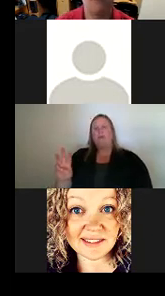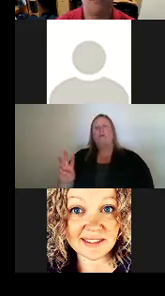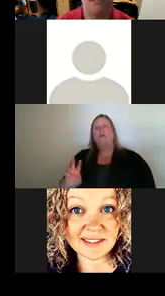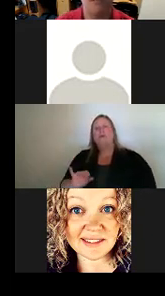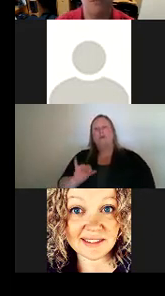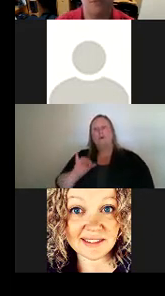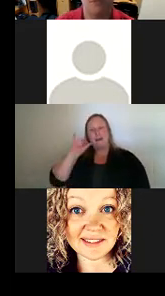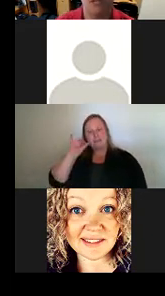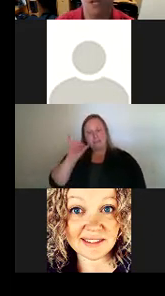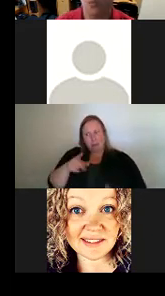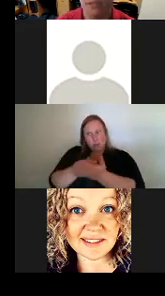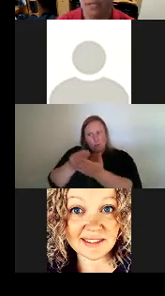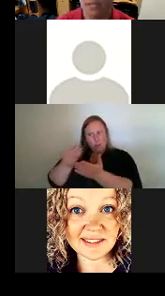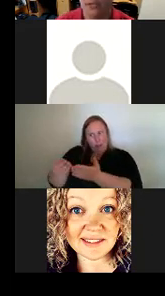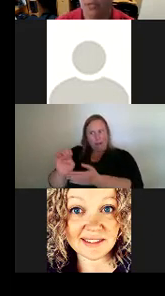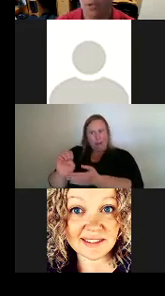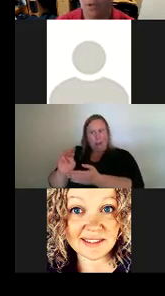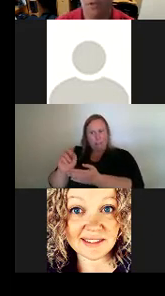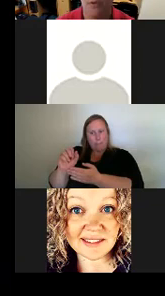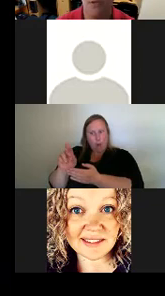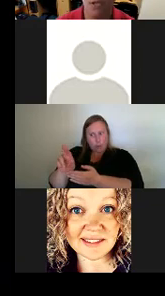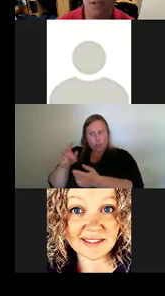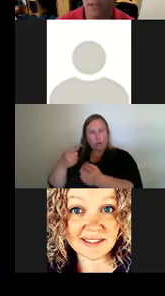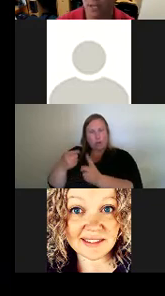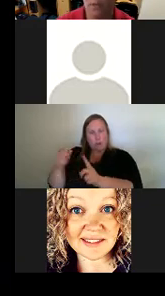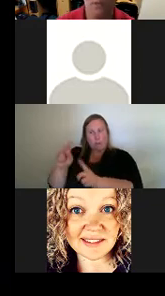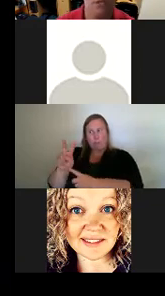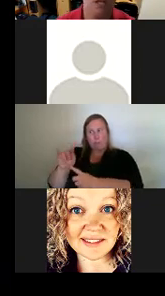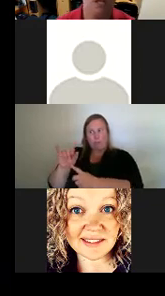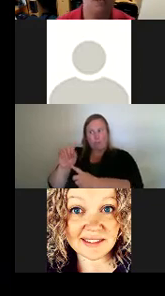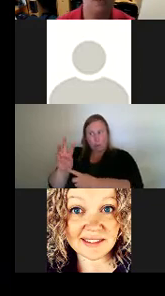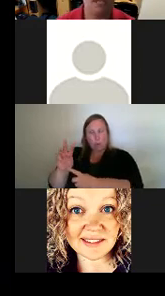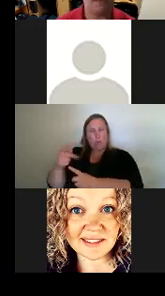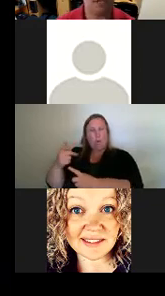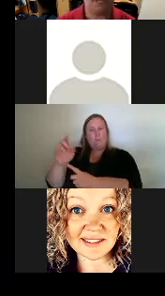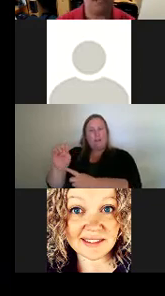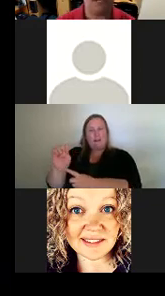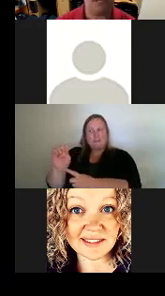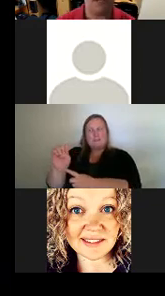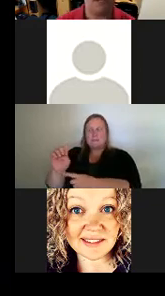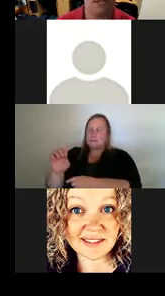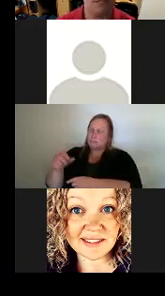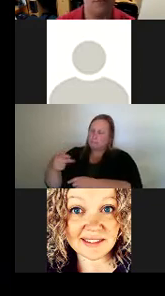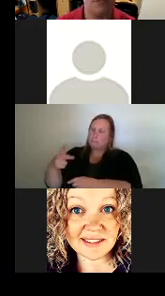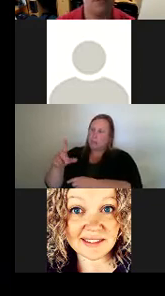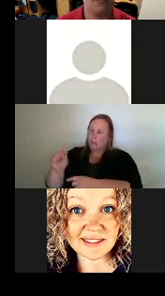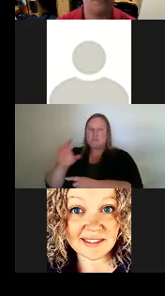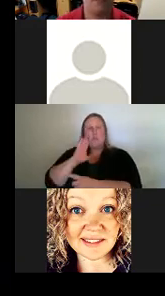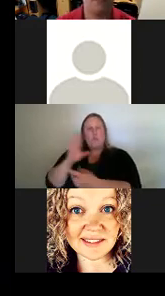WILL TYPICALLY COME WITH A TIGER SUITE SOFTWARE AVAILABLE SO YOU MAY HAVE TO UPDATE IT AS NEW FEATURES ARE AVAILABLE,